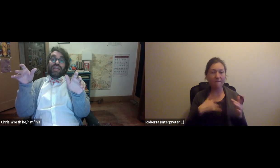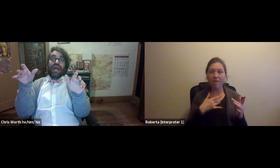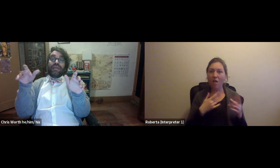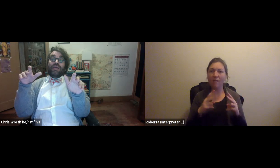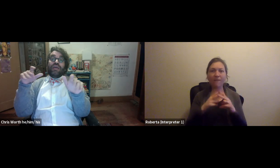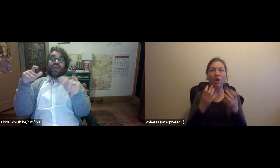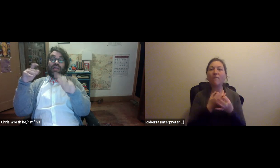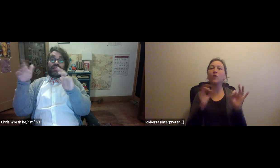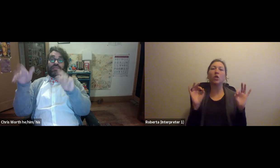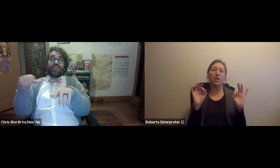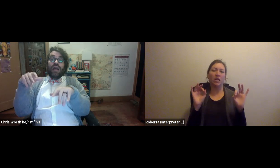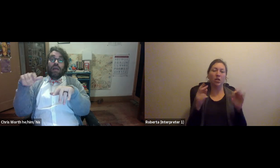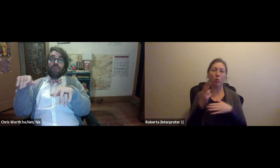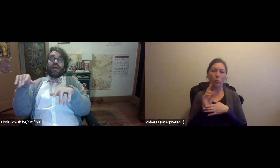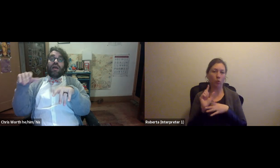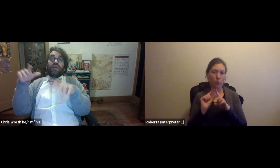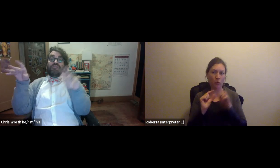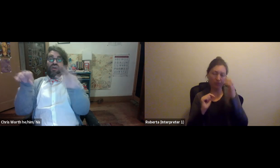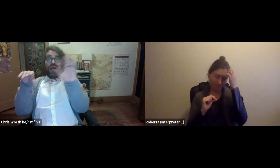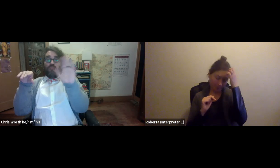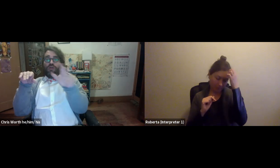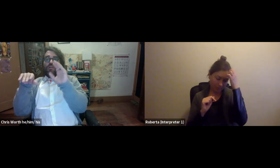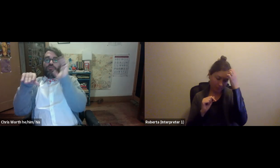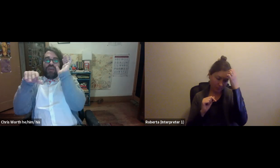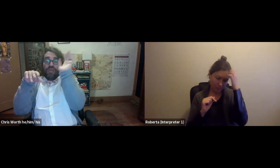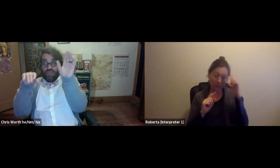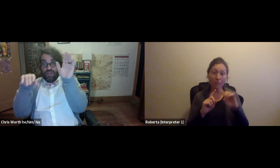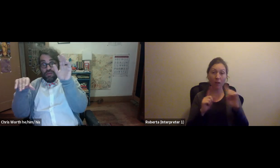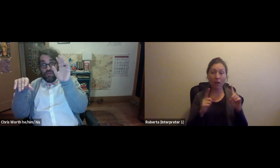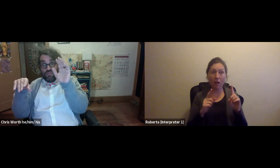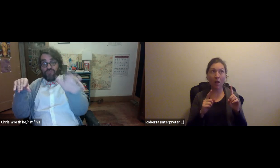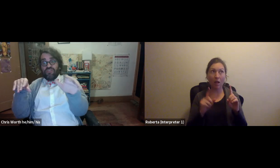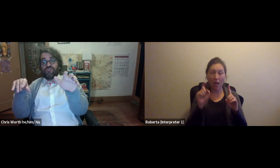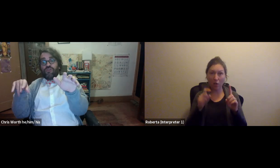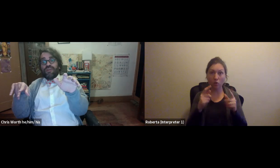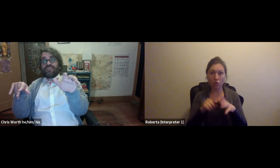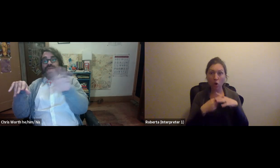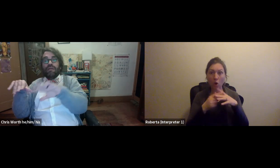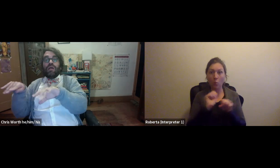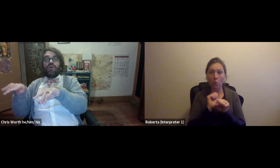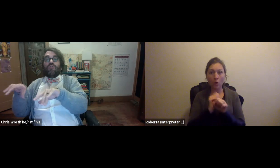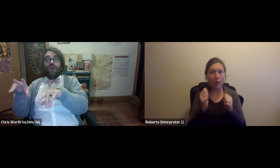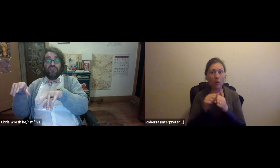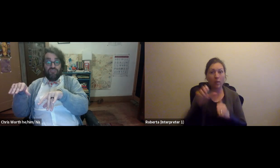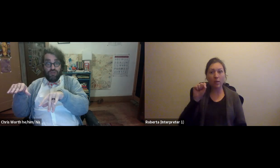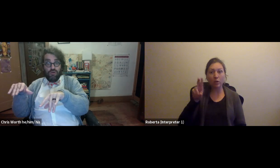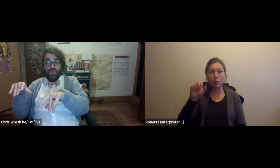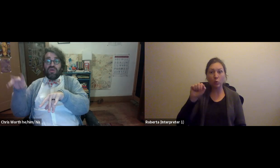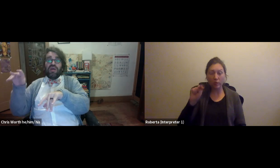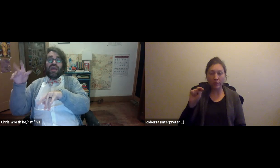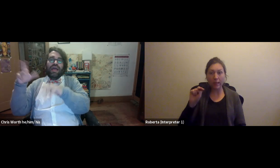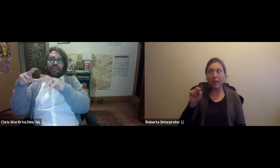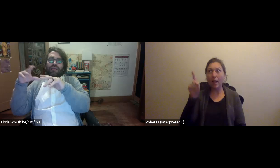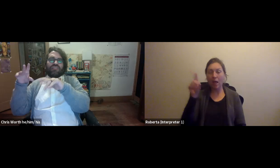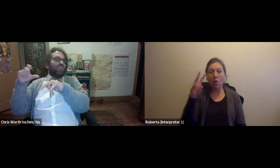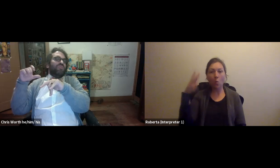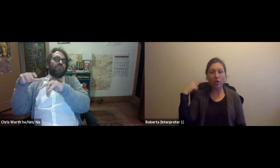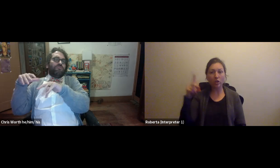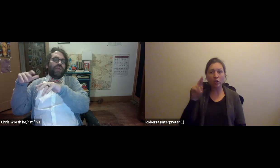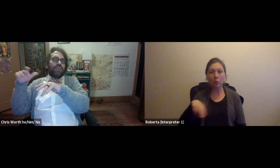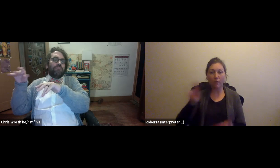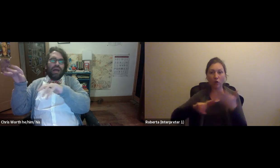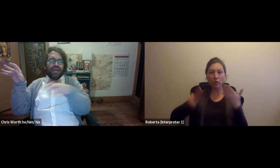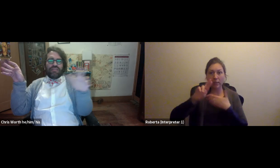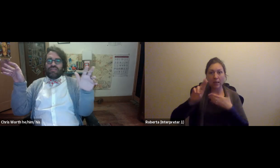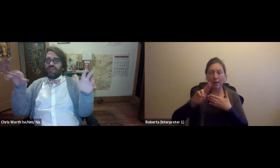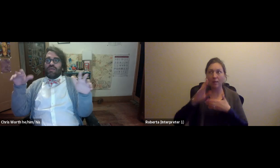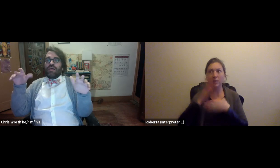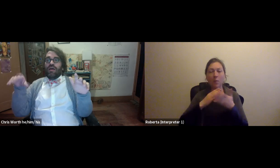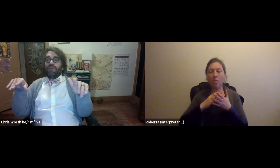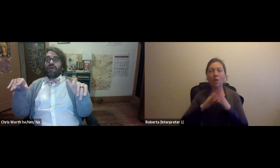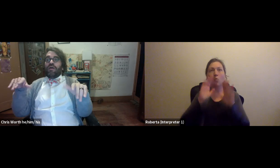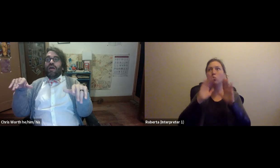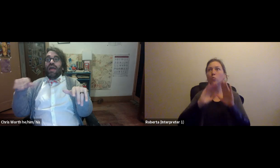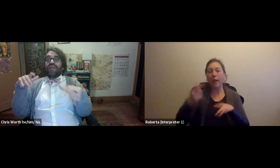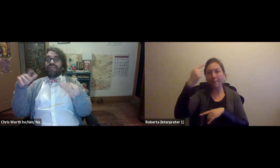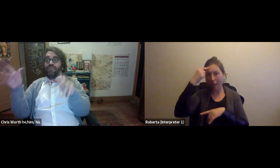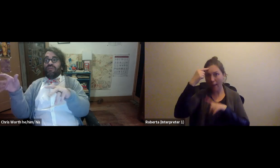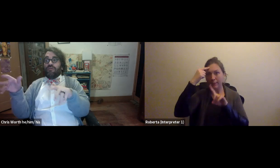and until I worked with Susan Stirritz at Wash U. and some of the great minds and some of the great